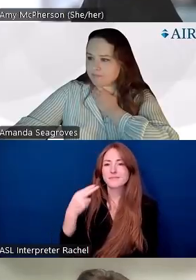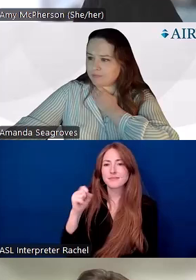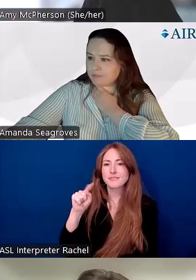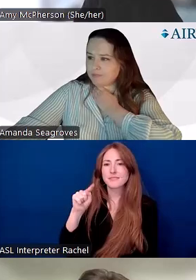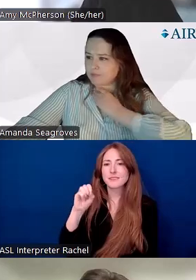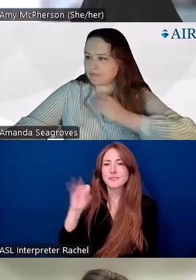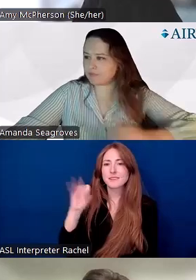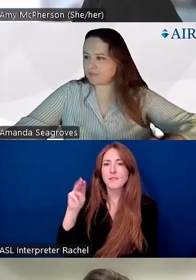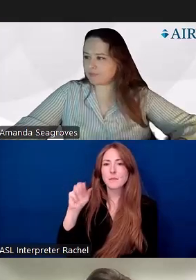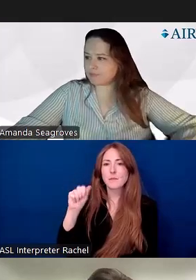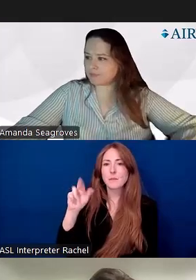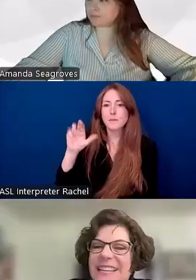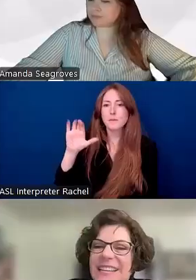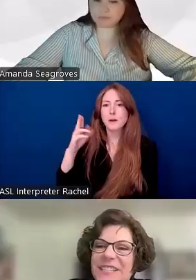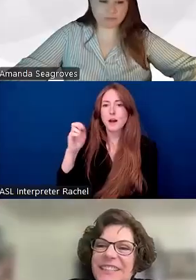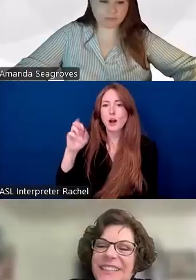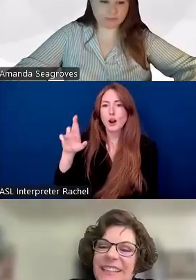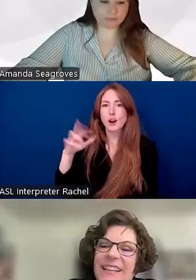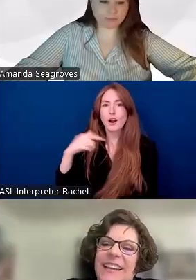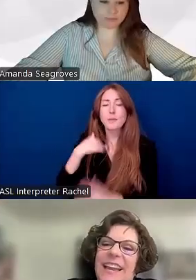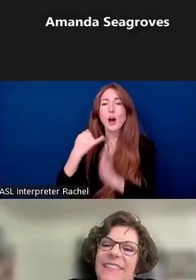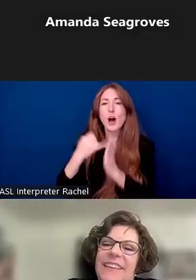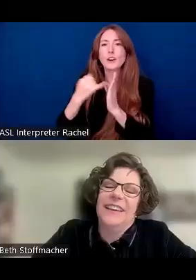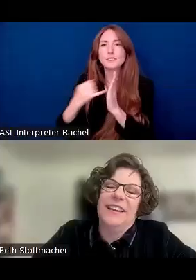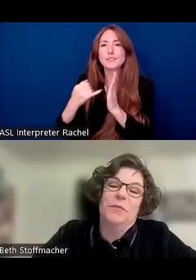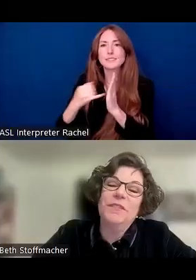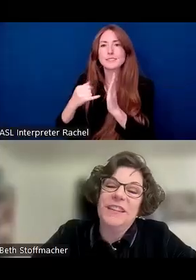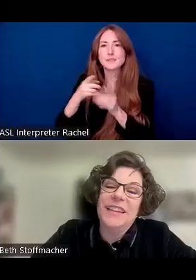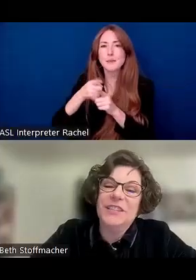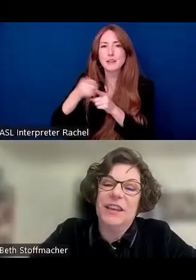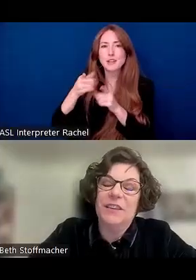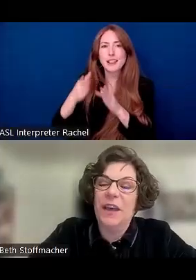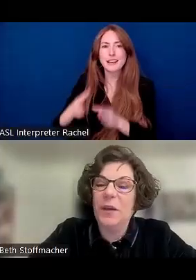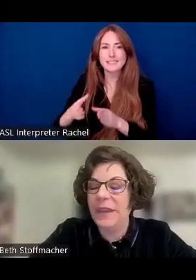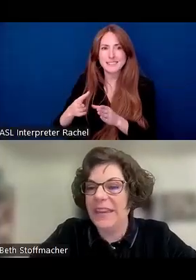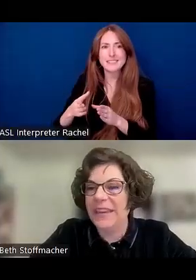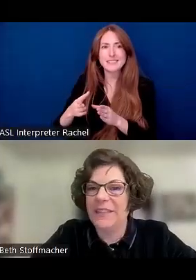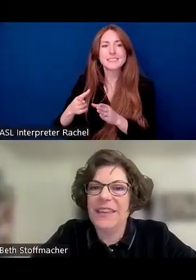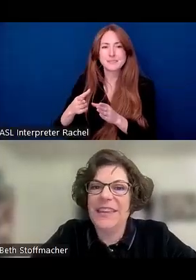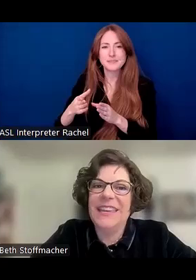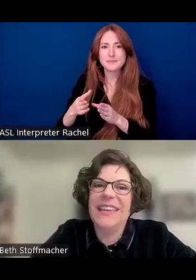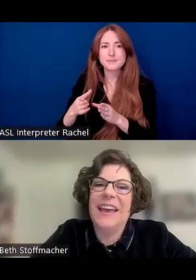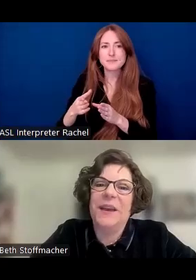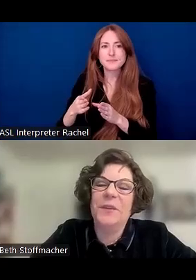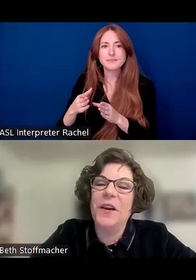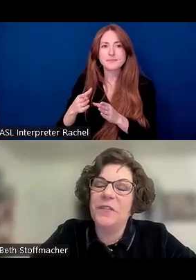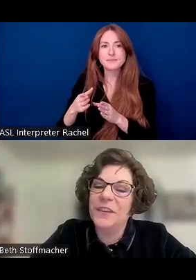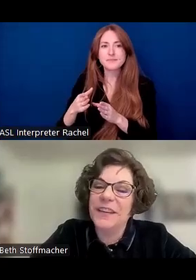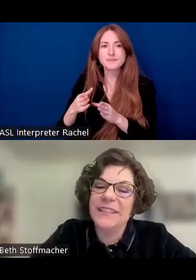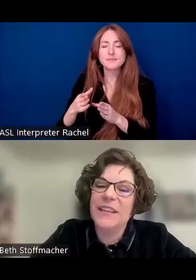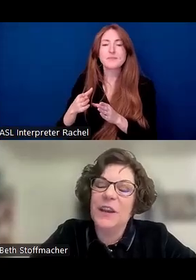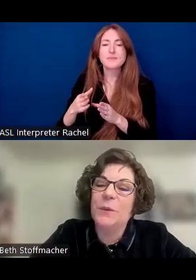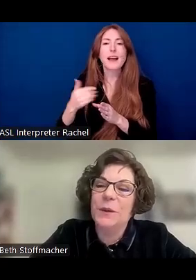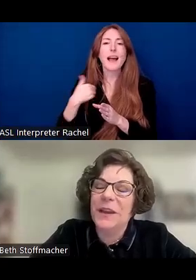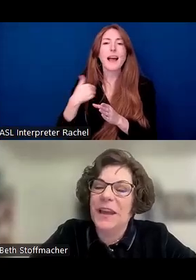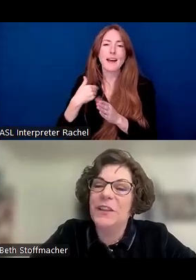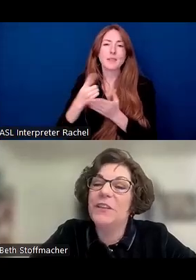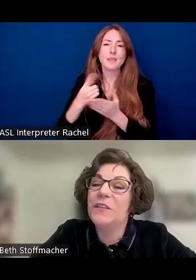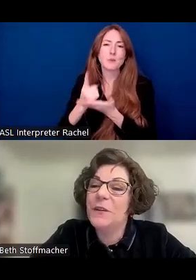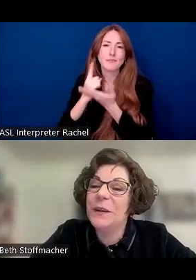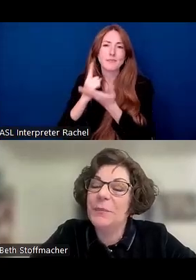National Arts and Disability Center. I had the privilege of helping the conference look for and